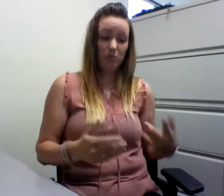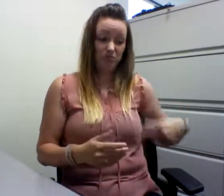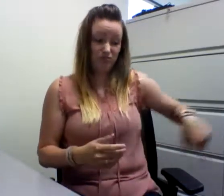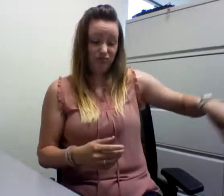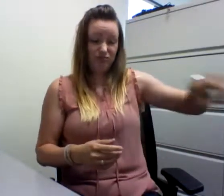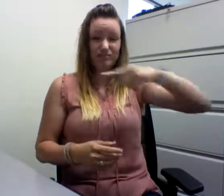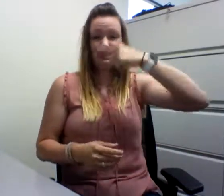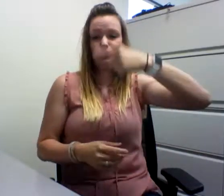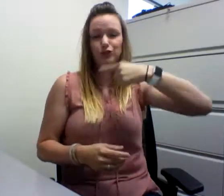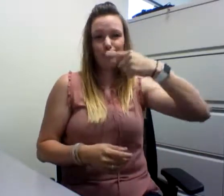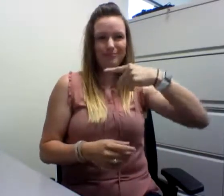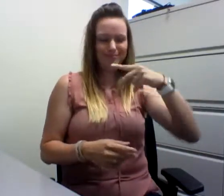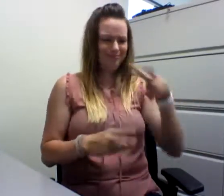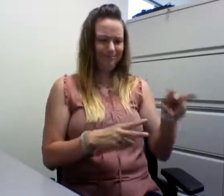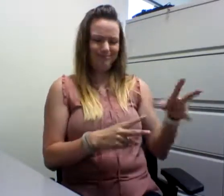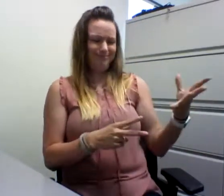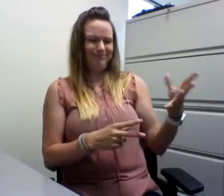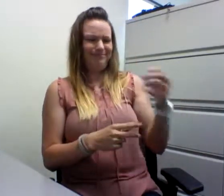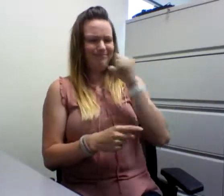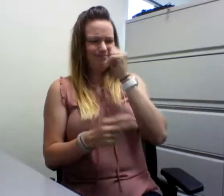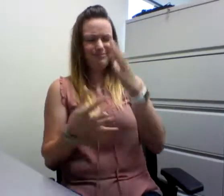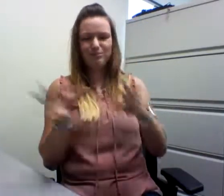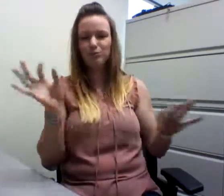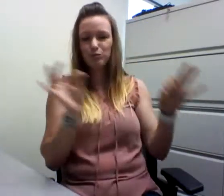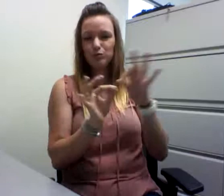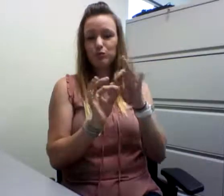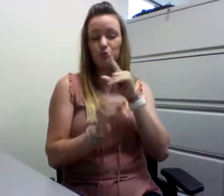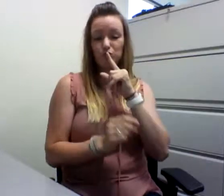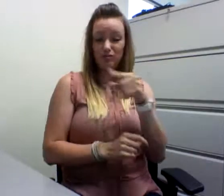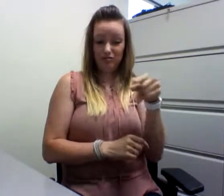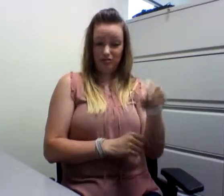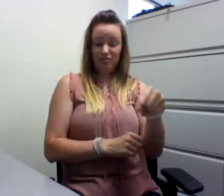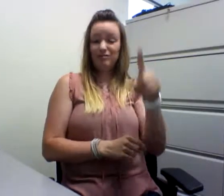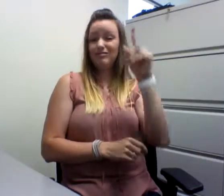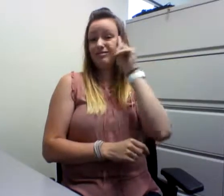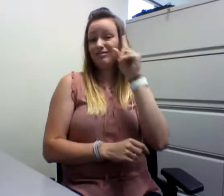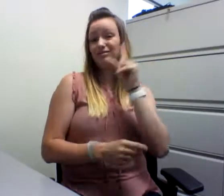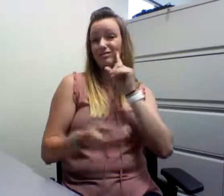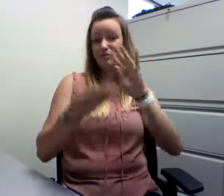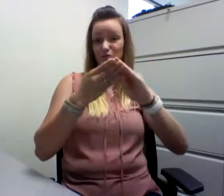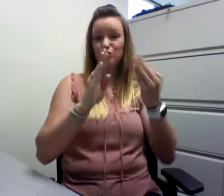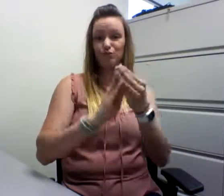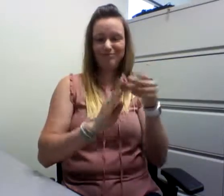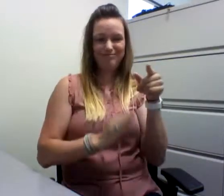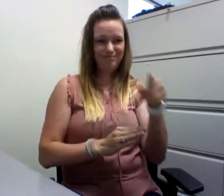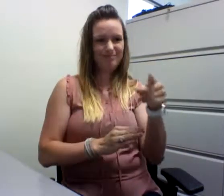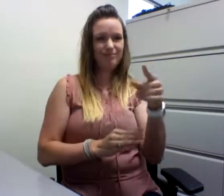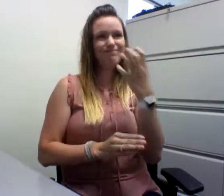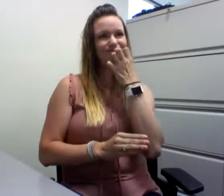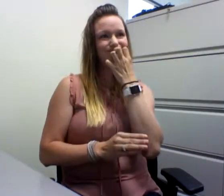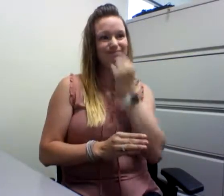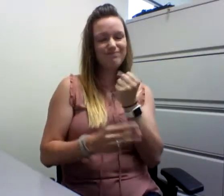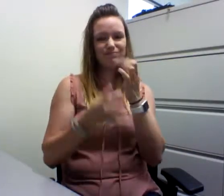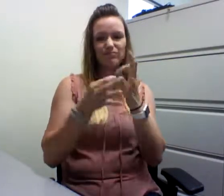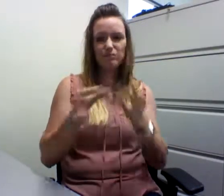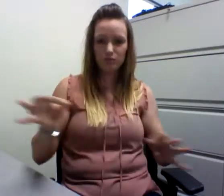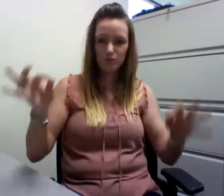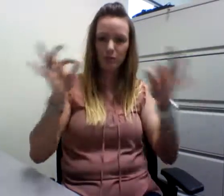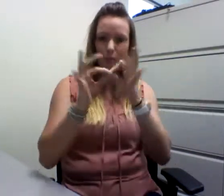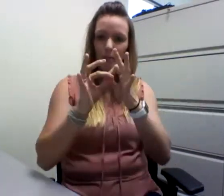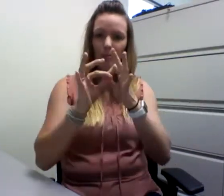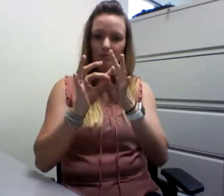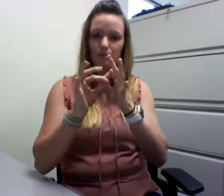Us hearing people may not understand the significance but for a minority group such as the Deaf this is critical